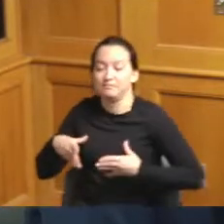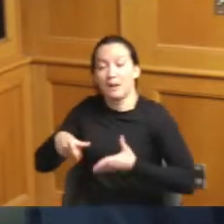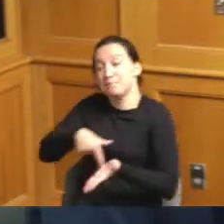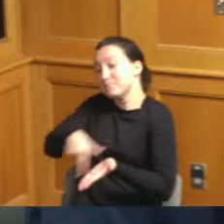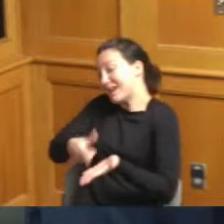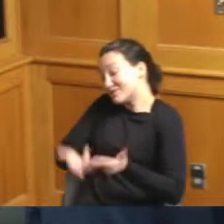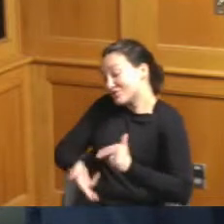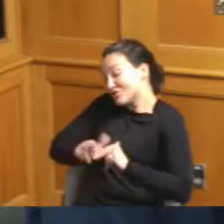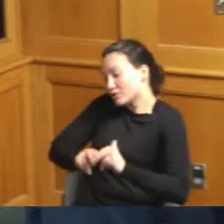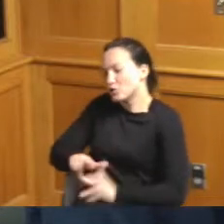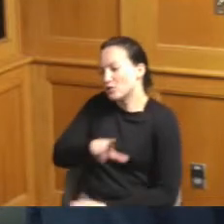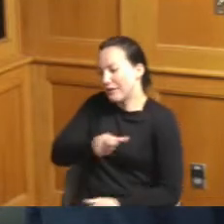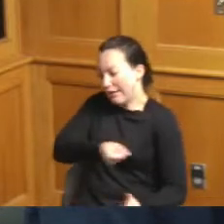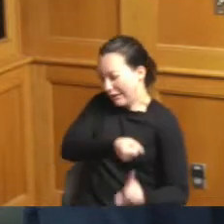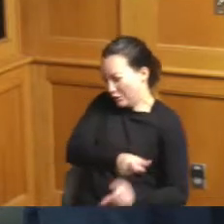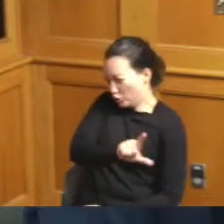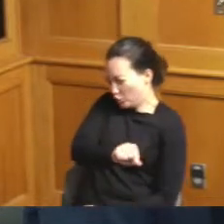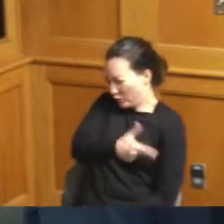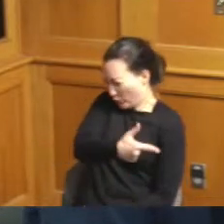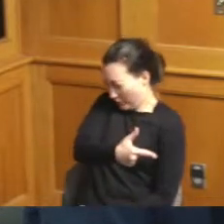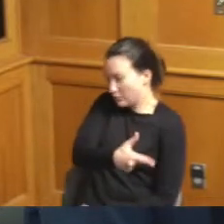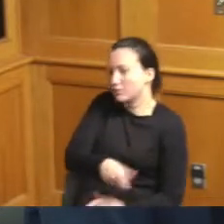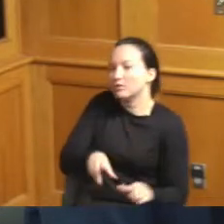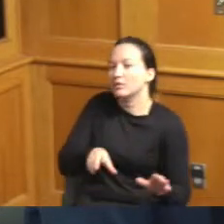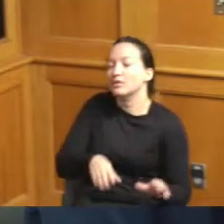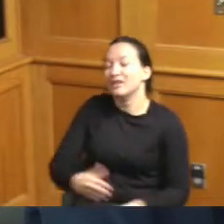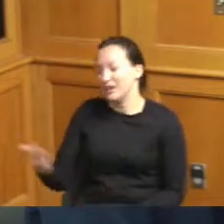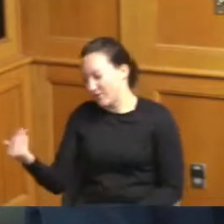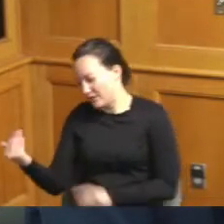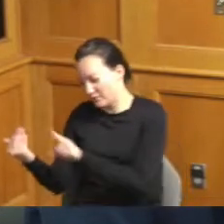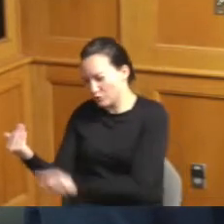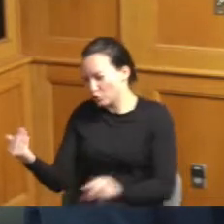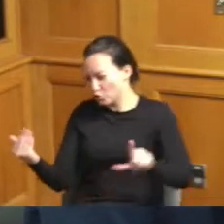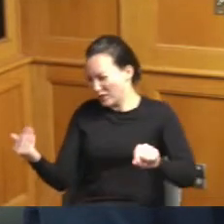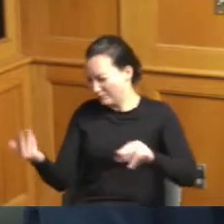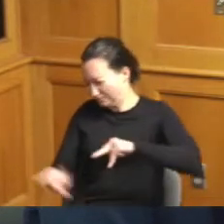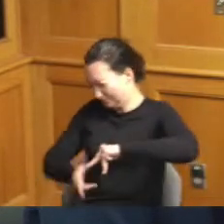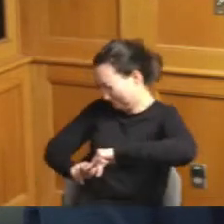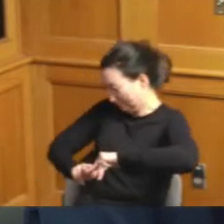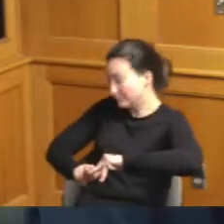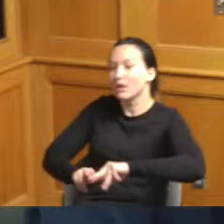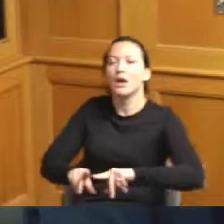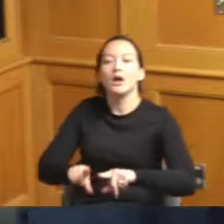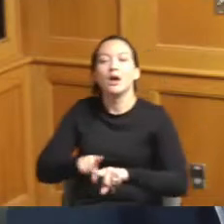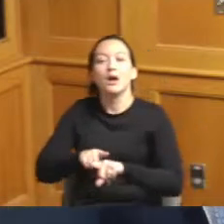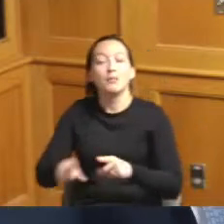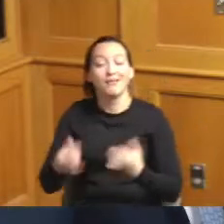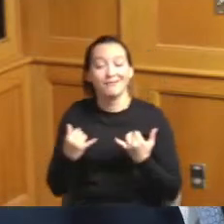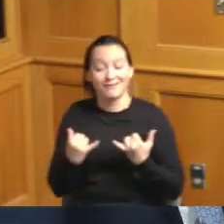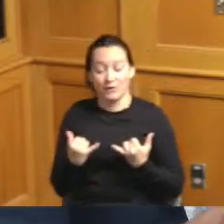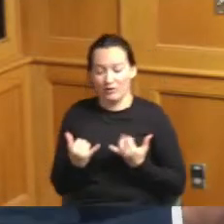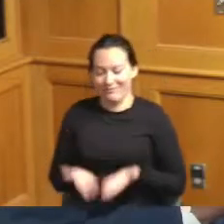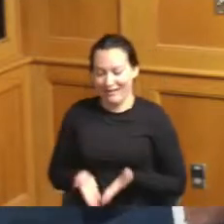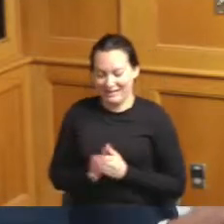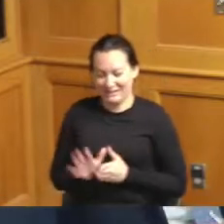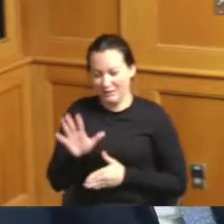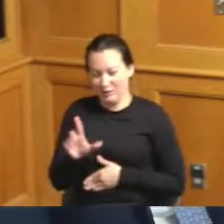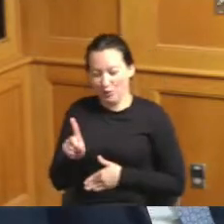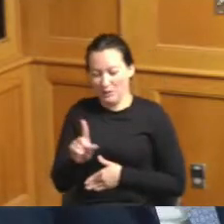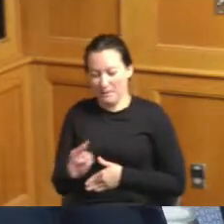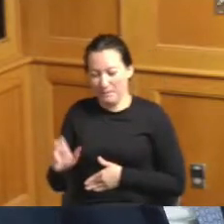occurred in 2021 the movement from 15 to 20. the ask in the little over a million dollars relates